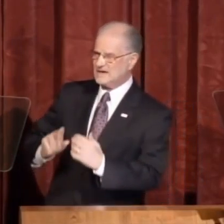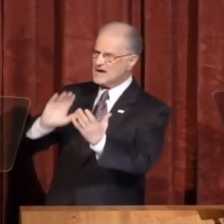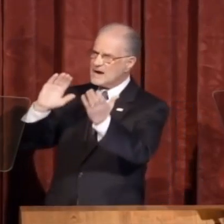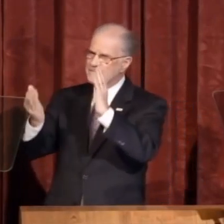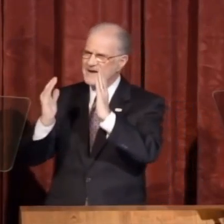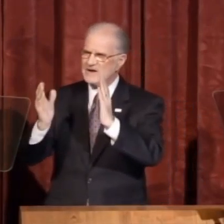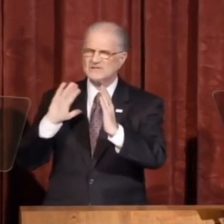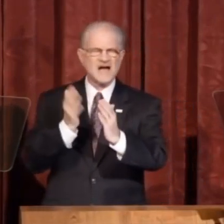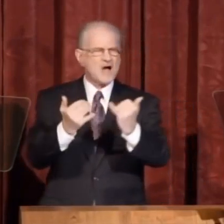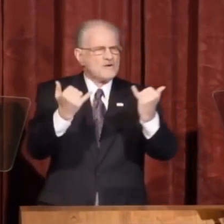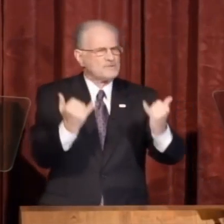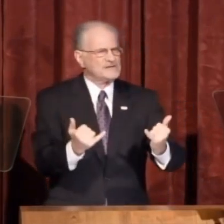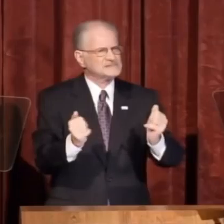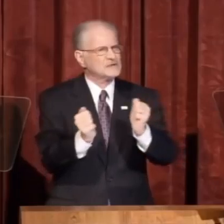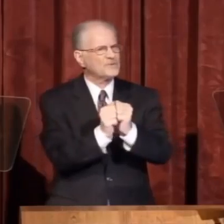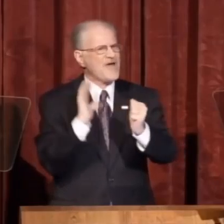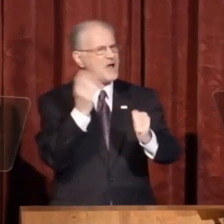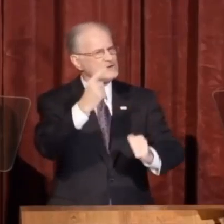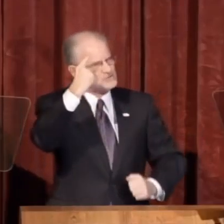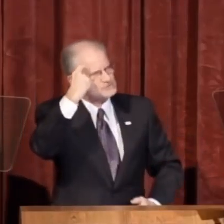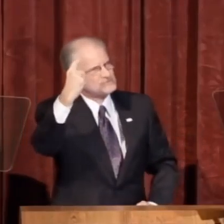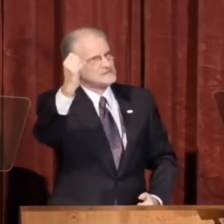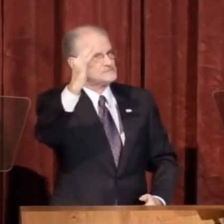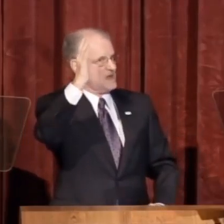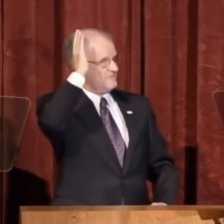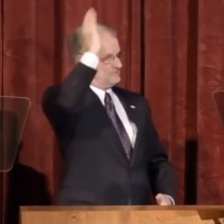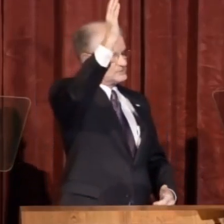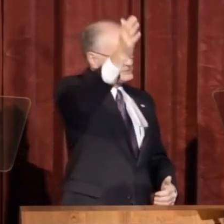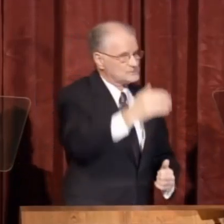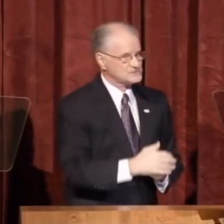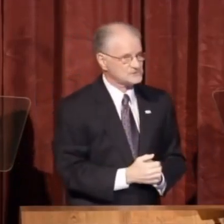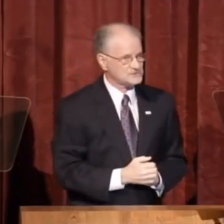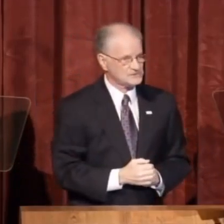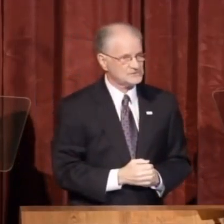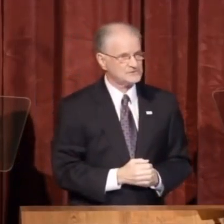attended a wonderful campus event. That event,